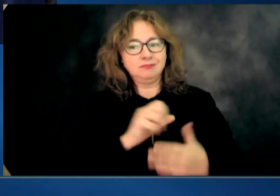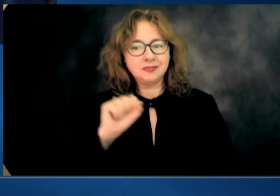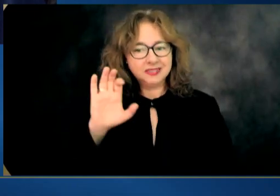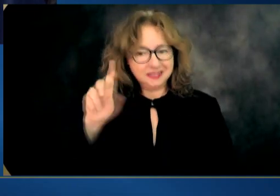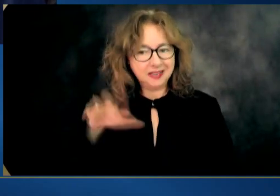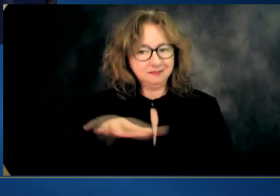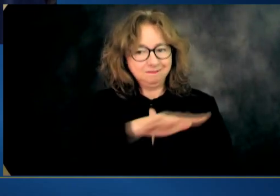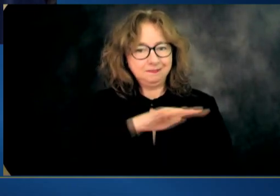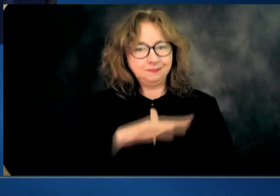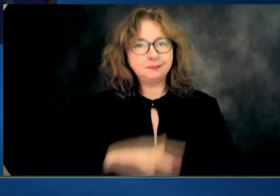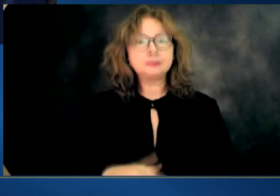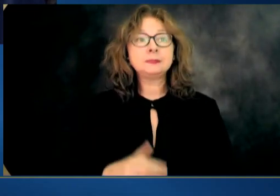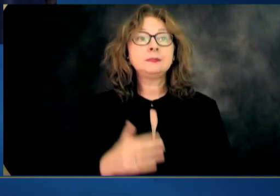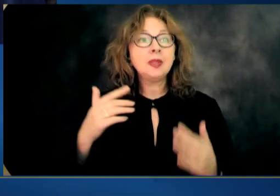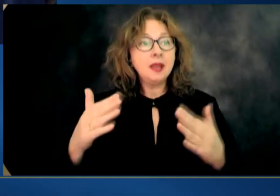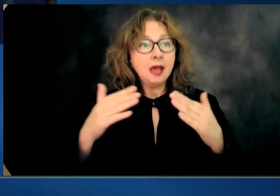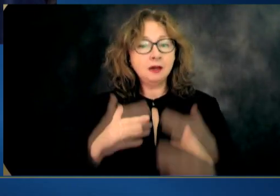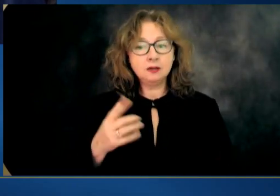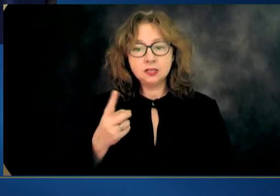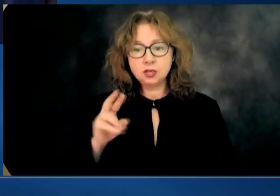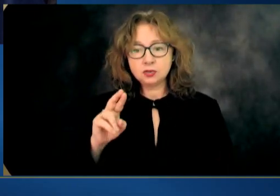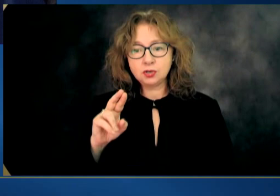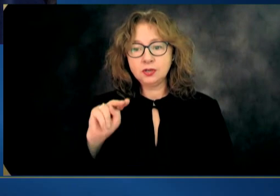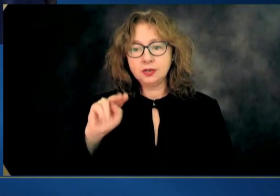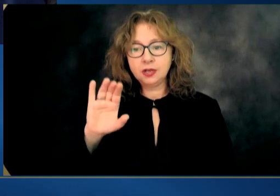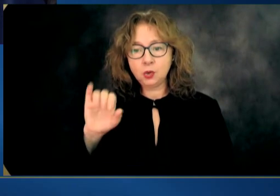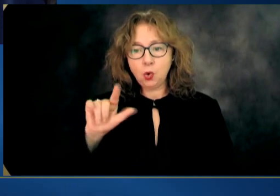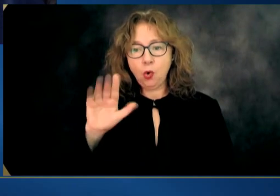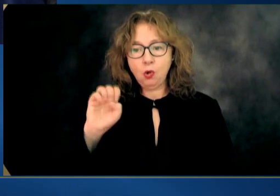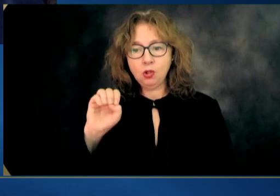Now, we'll go on to Dr. Nicole Verdun from the FDA. And if you'd like to tell